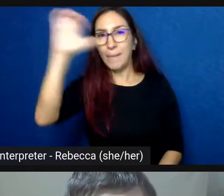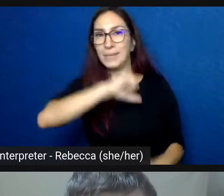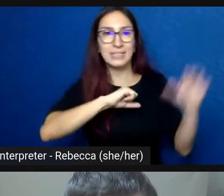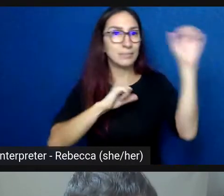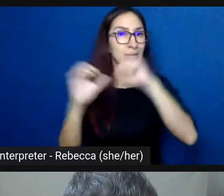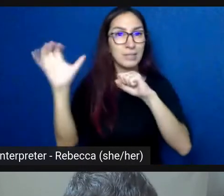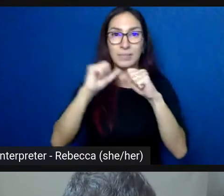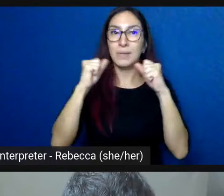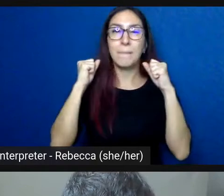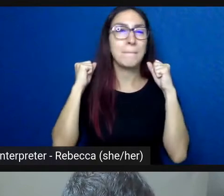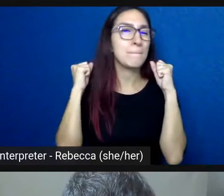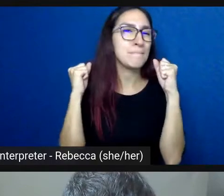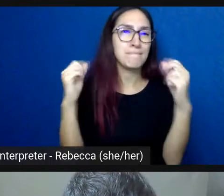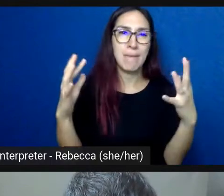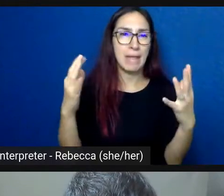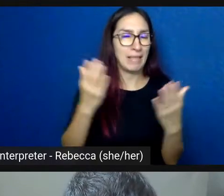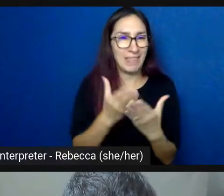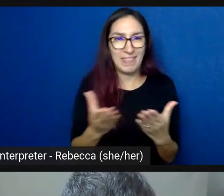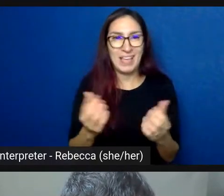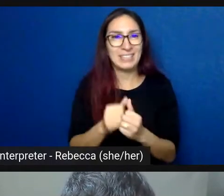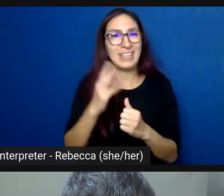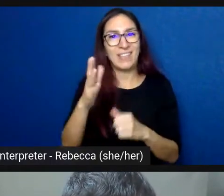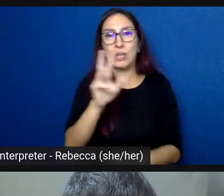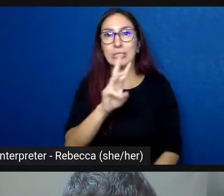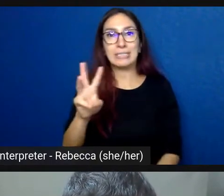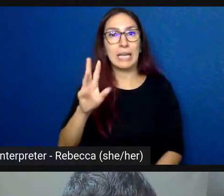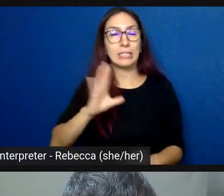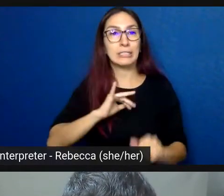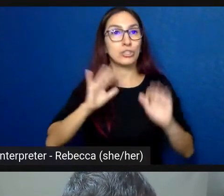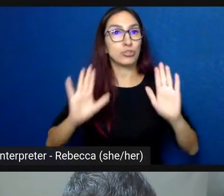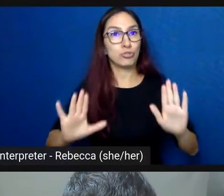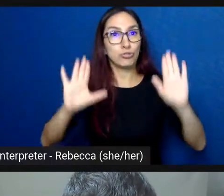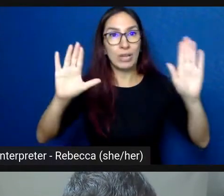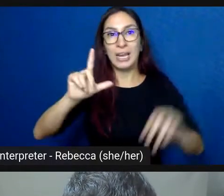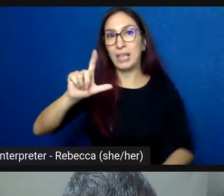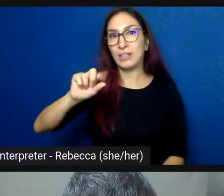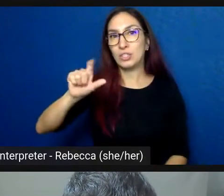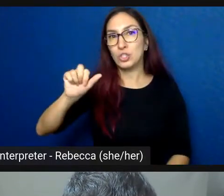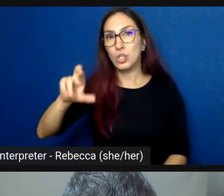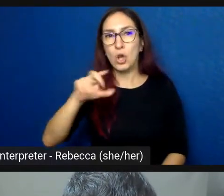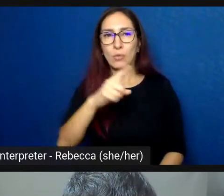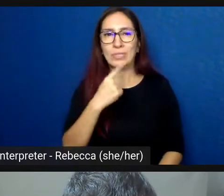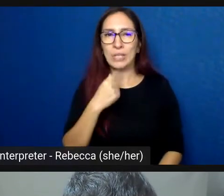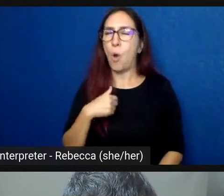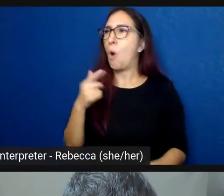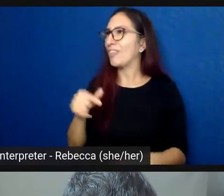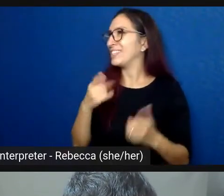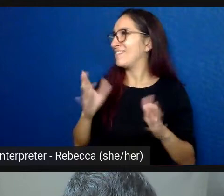The site is great. Lazar is probably going to say, "This is fantastic, I could do all my Christmas shopping here."